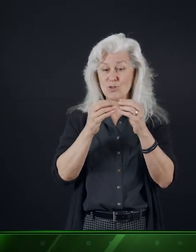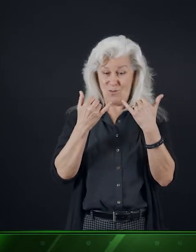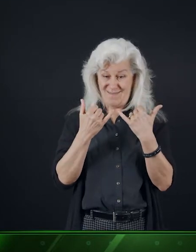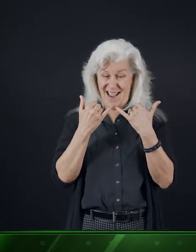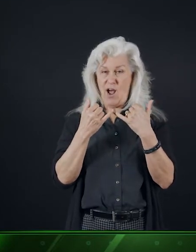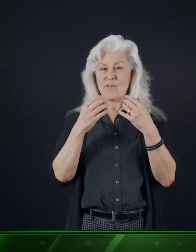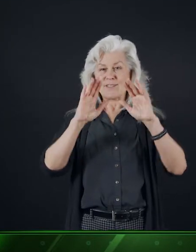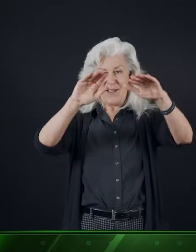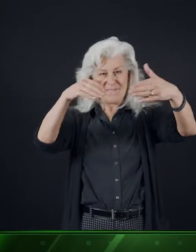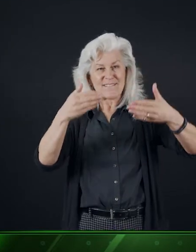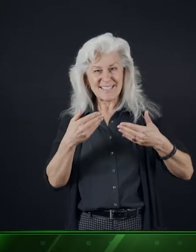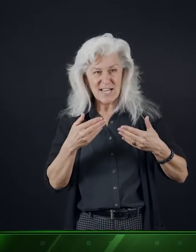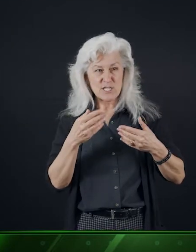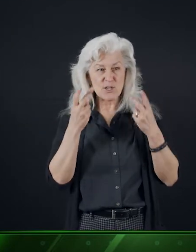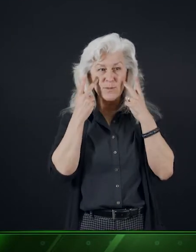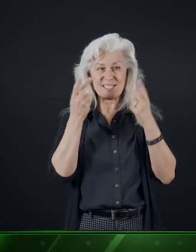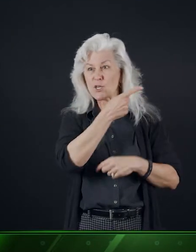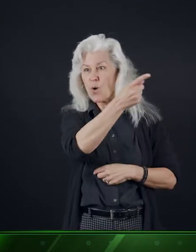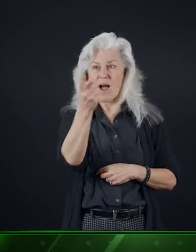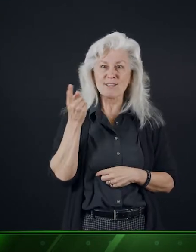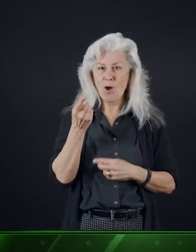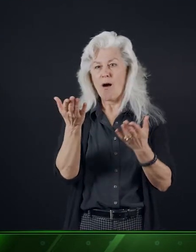as Xbox celebrates the disability community.